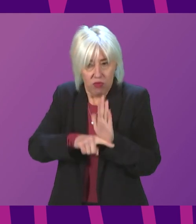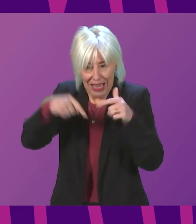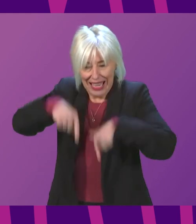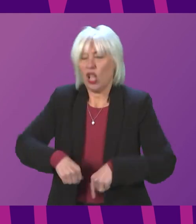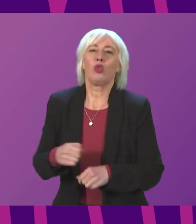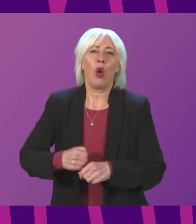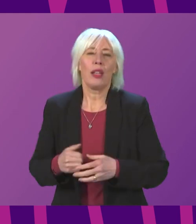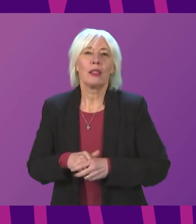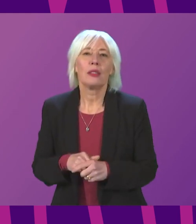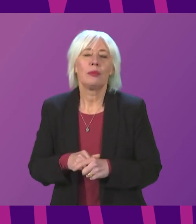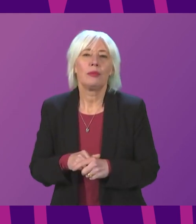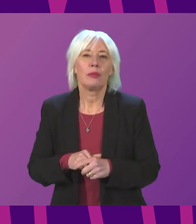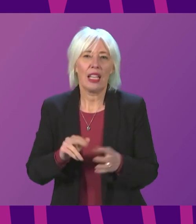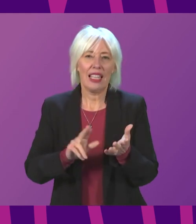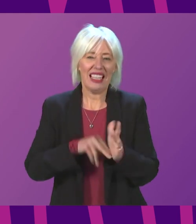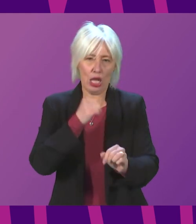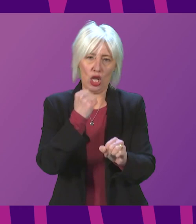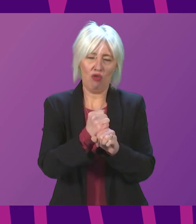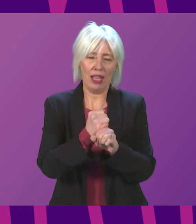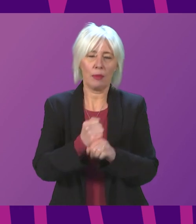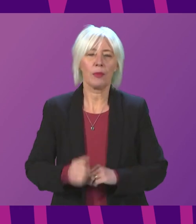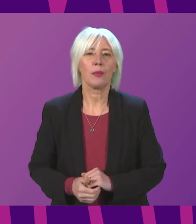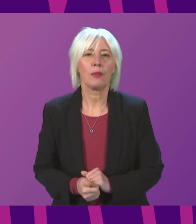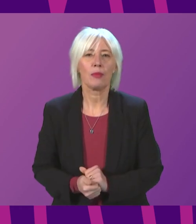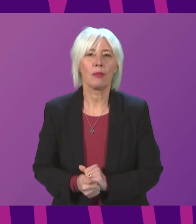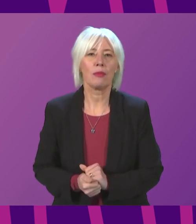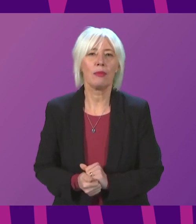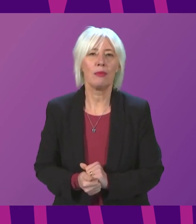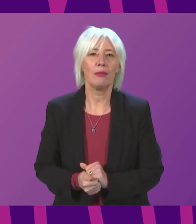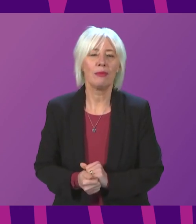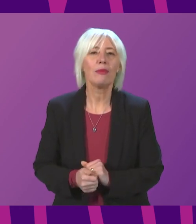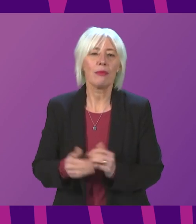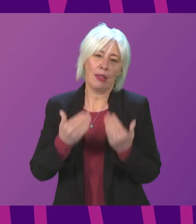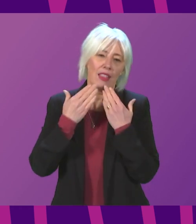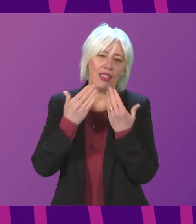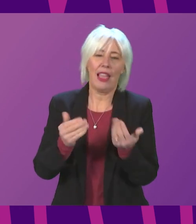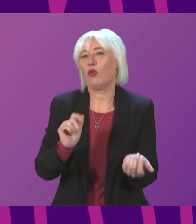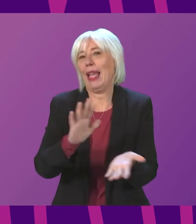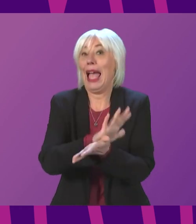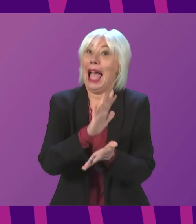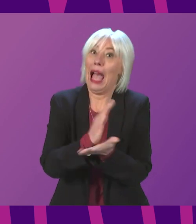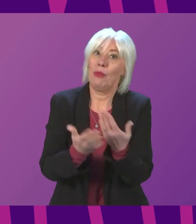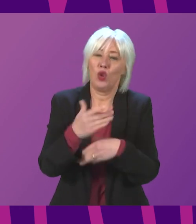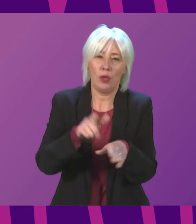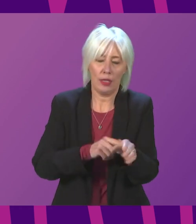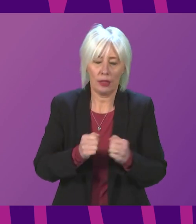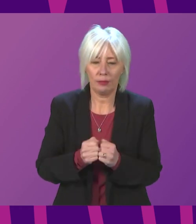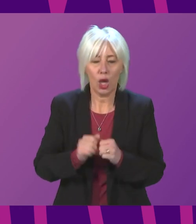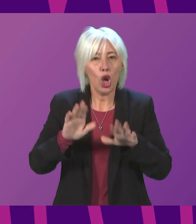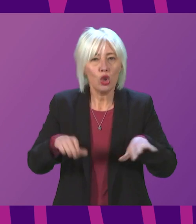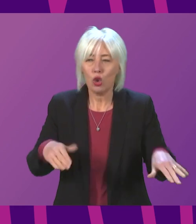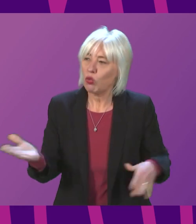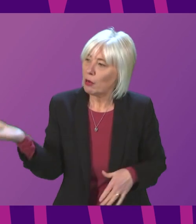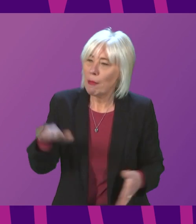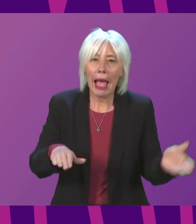As children, including my two-year-old daughters, return to nursery and other childcare settings